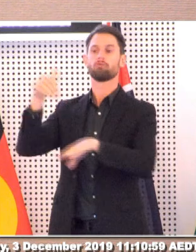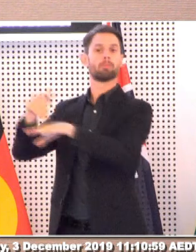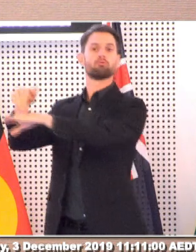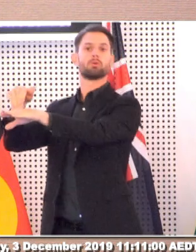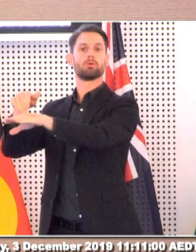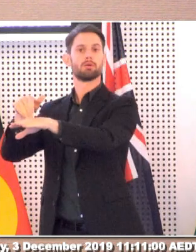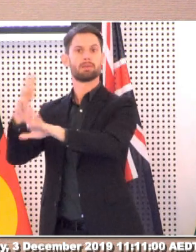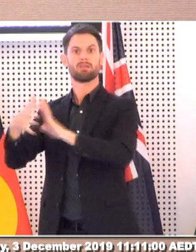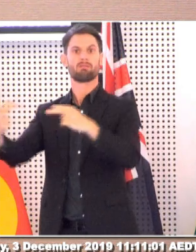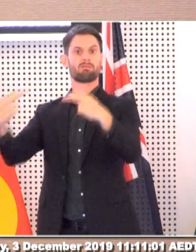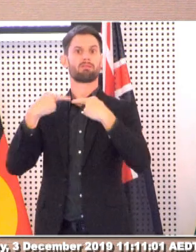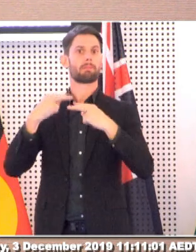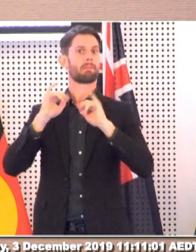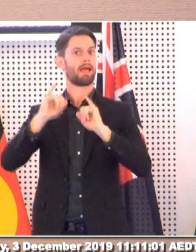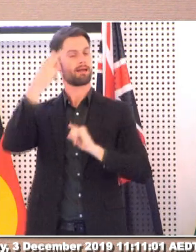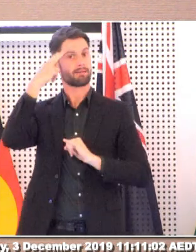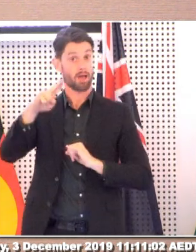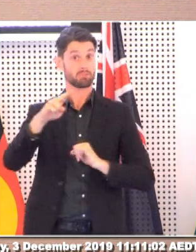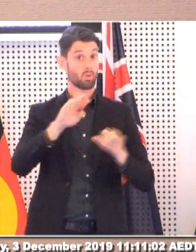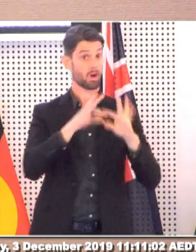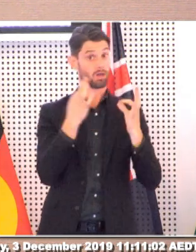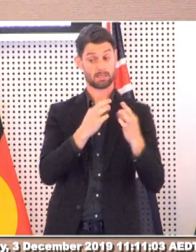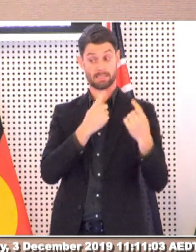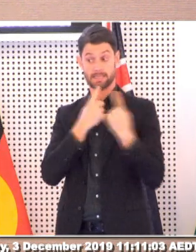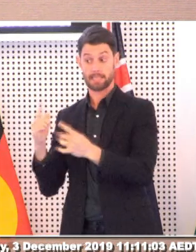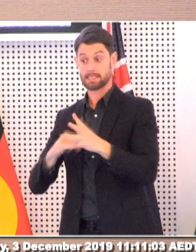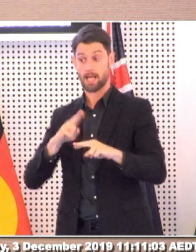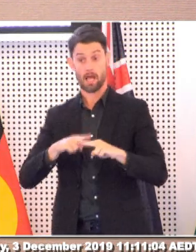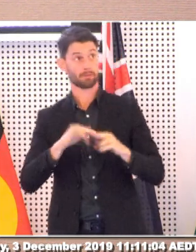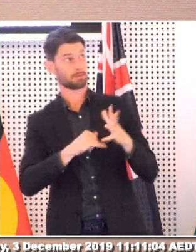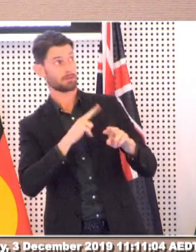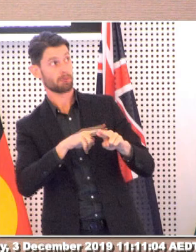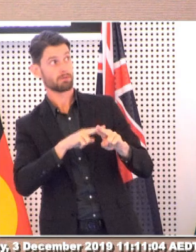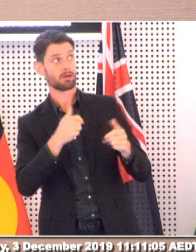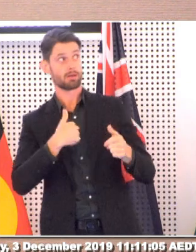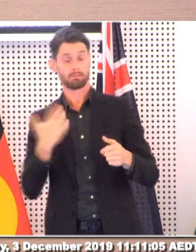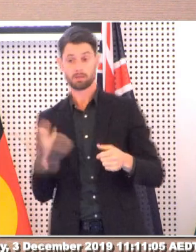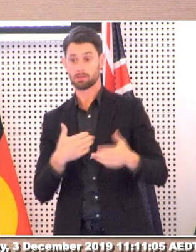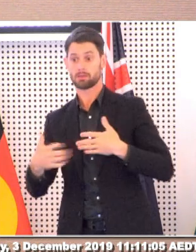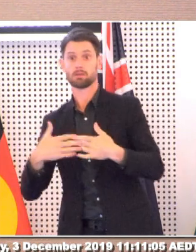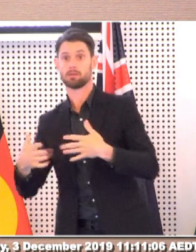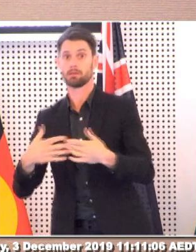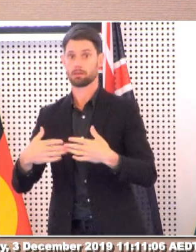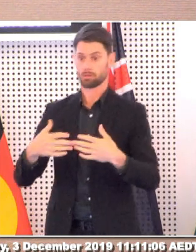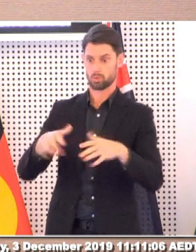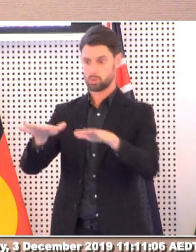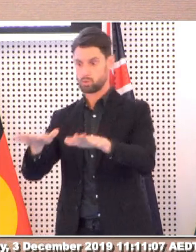that the organisation was not – well, not living up to expectations, if you want to say it that way.